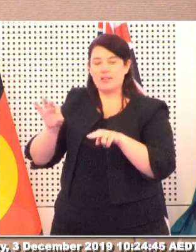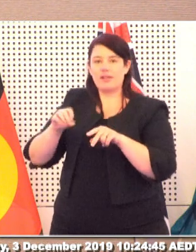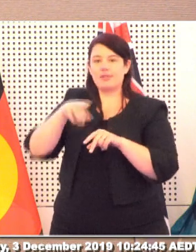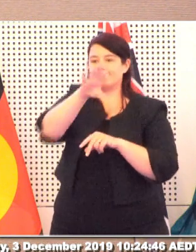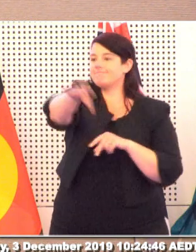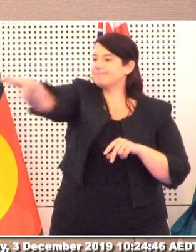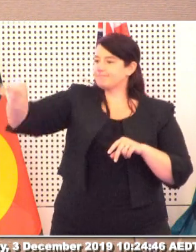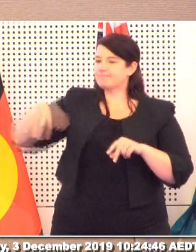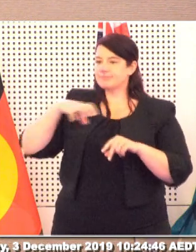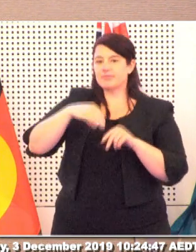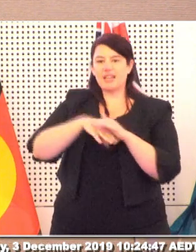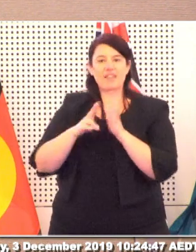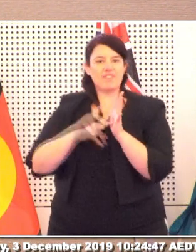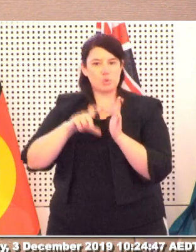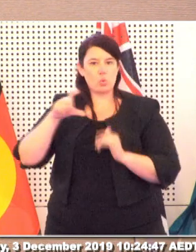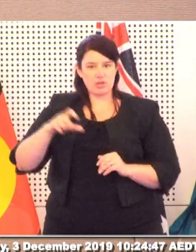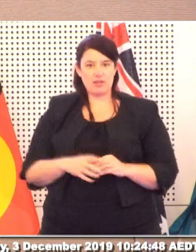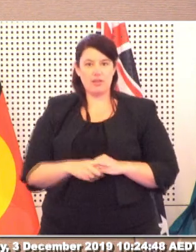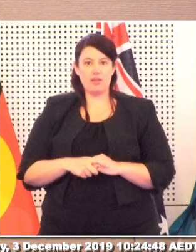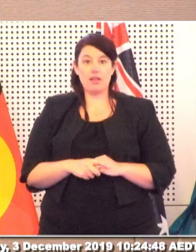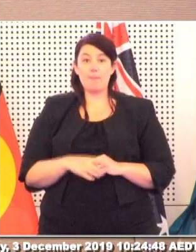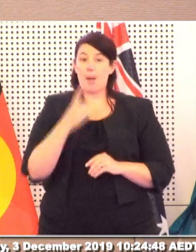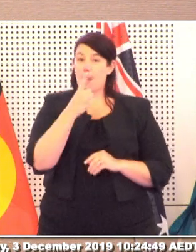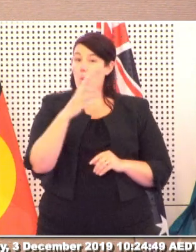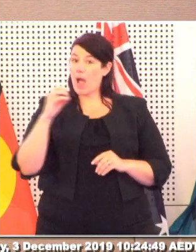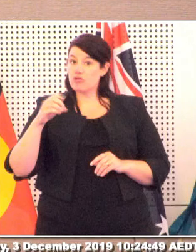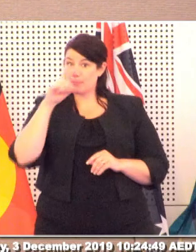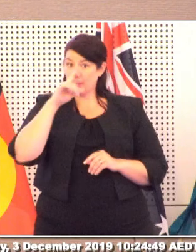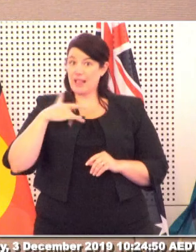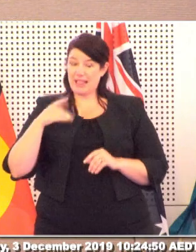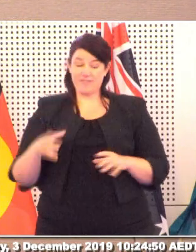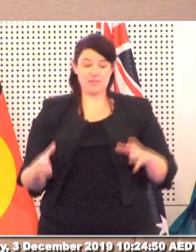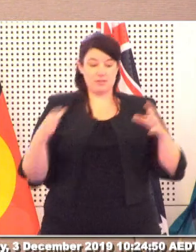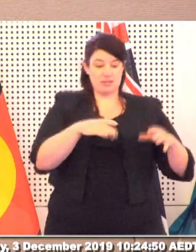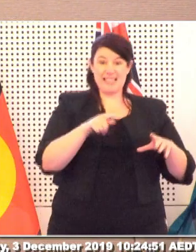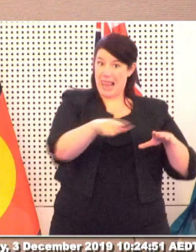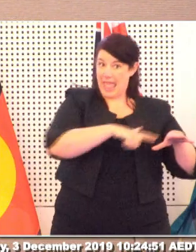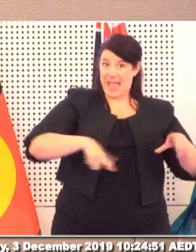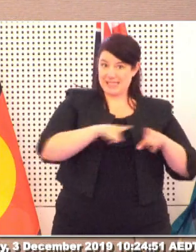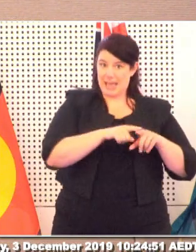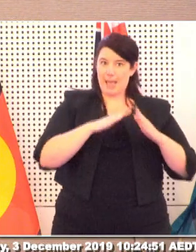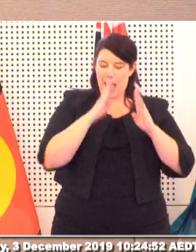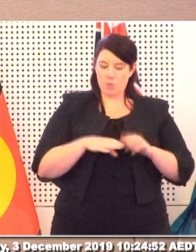but about 100 residents were rehoused in about 20 group homes within Kew